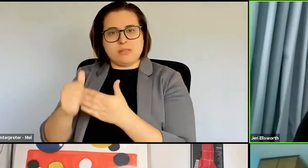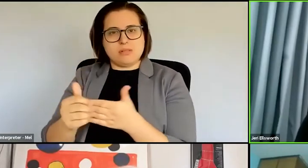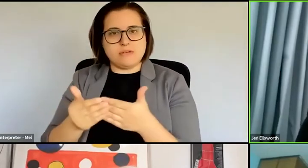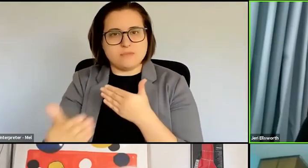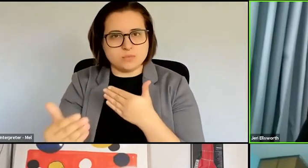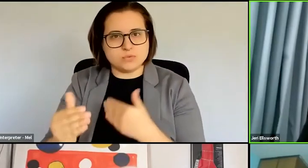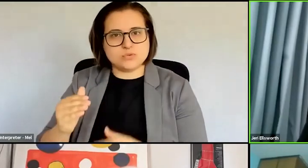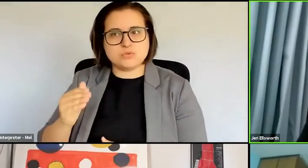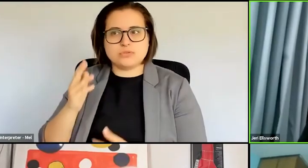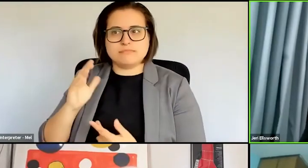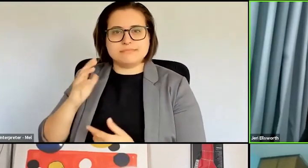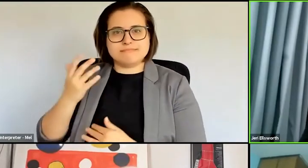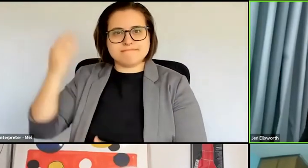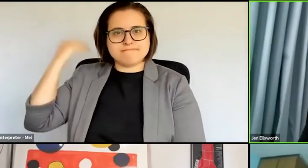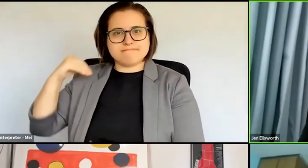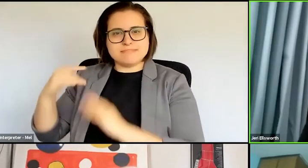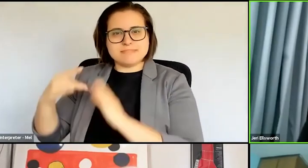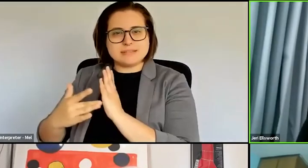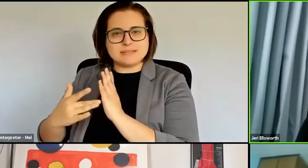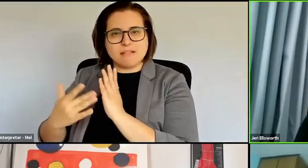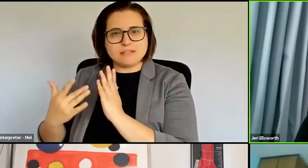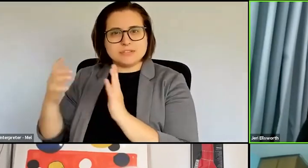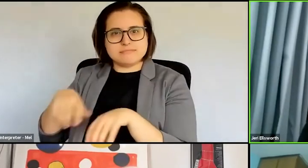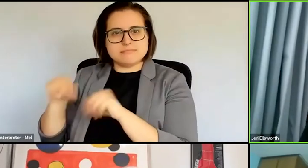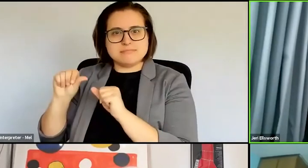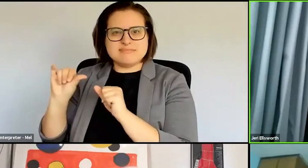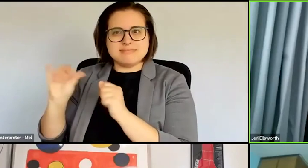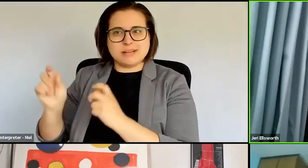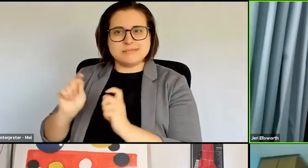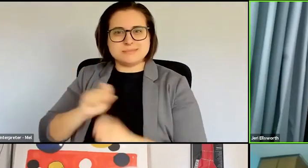adopted it's pretty much giving us superpowers, right? So anything that gives us superpowers,